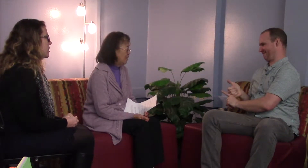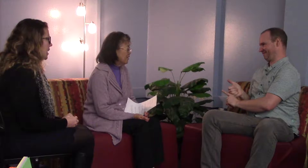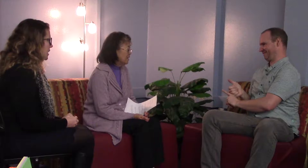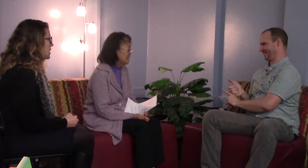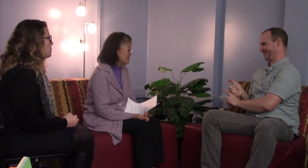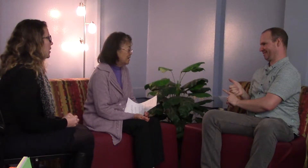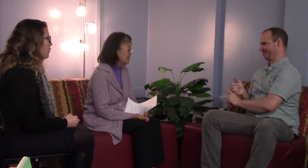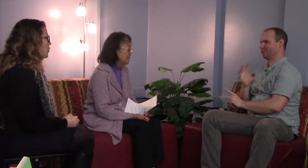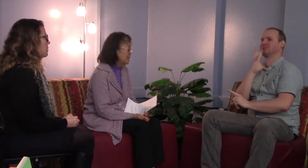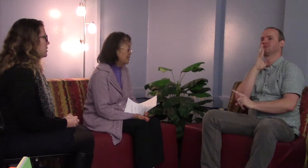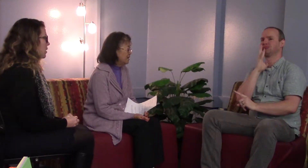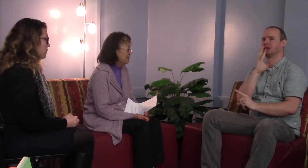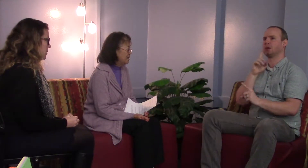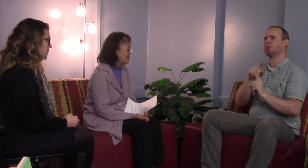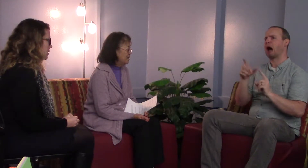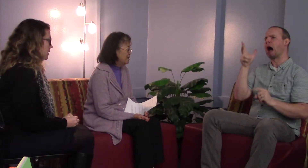They can speak for themselves.